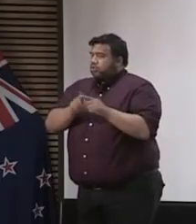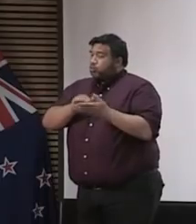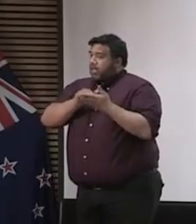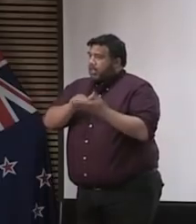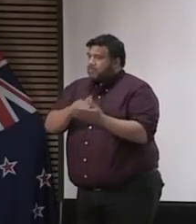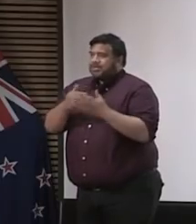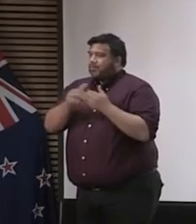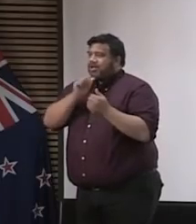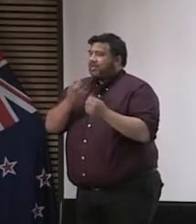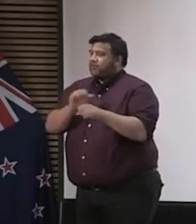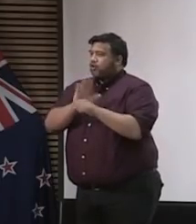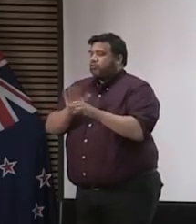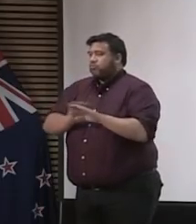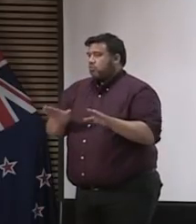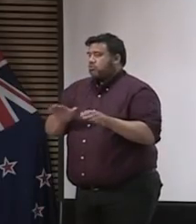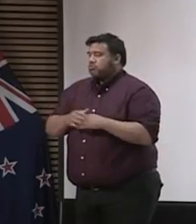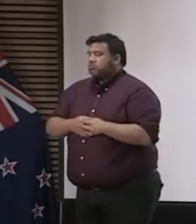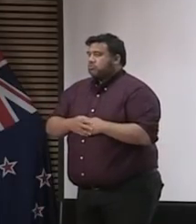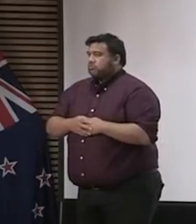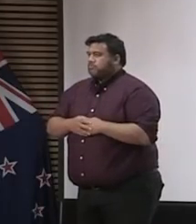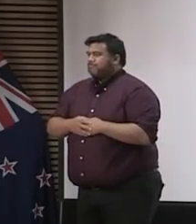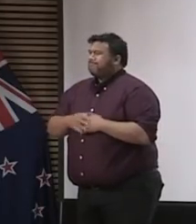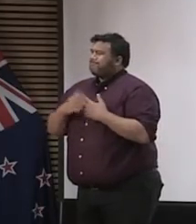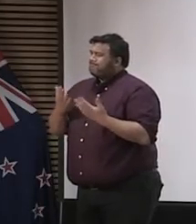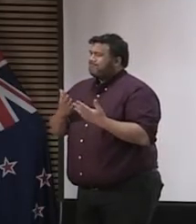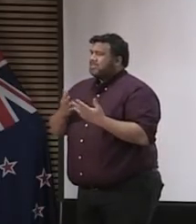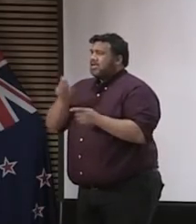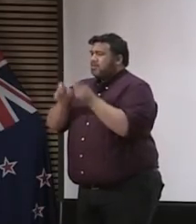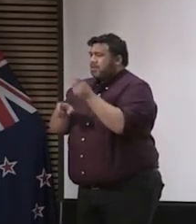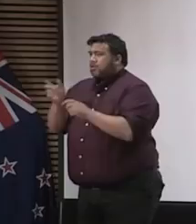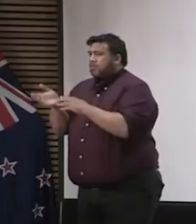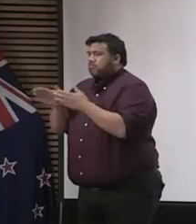Every person we lose to COVID-19 is a tragedy and with family and friends left without their